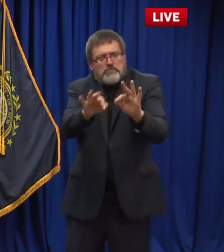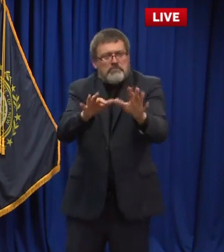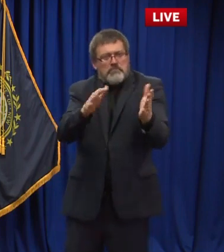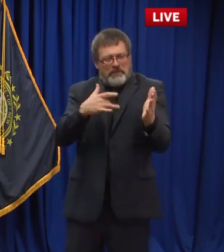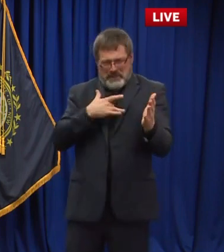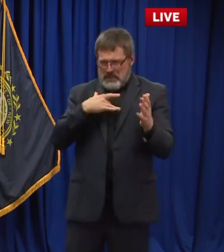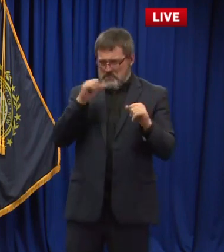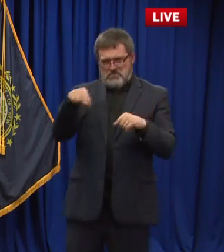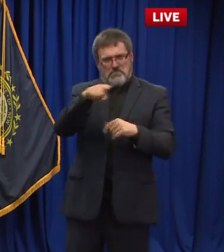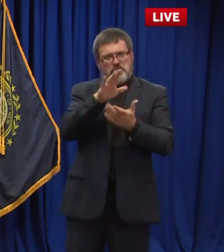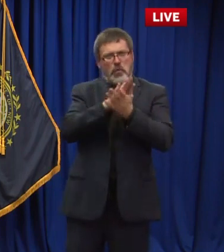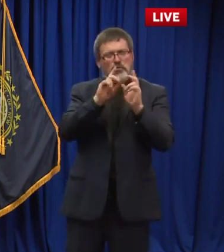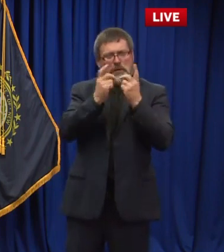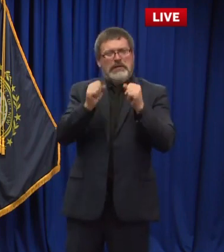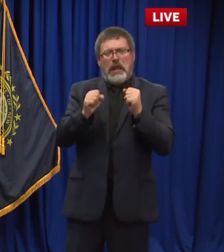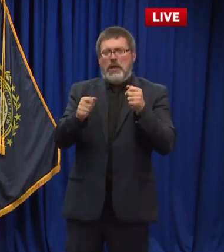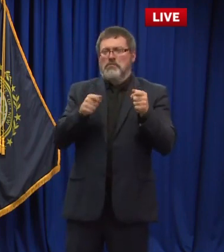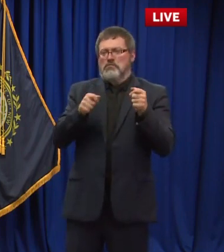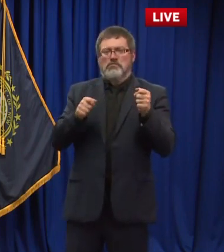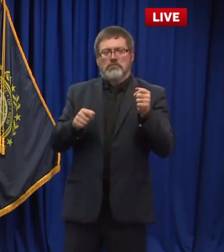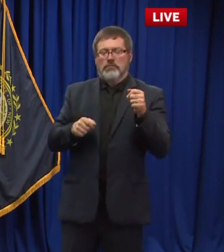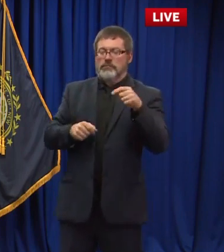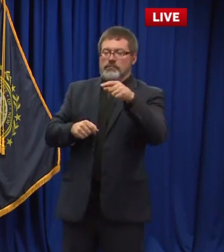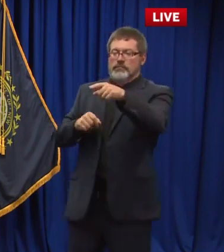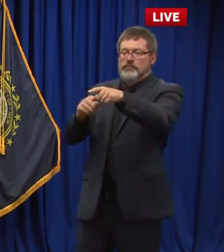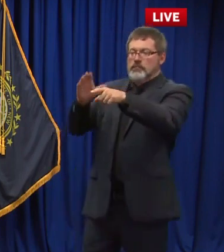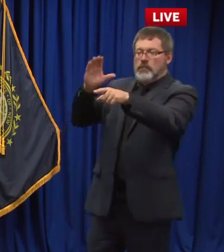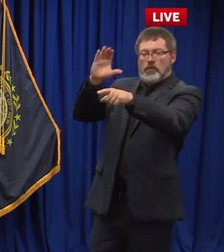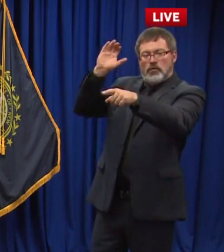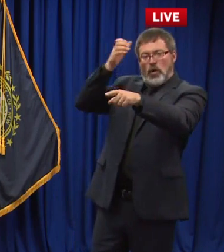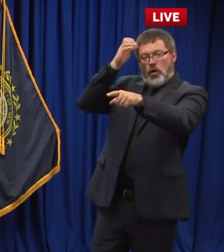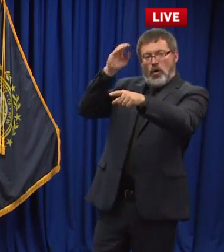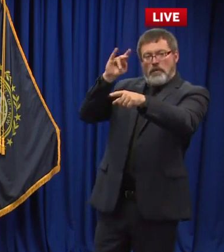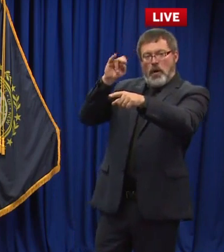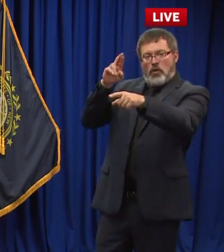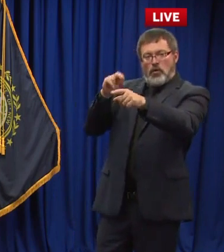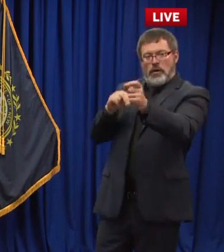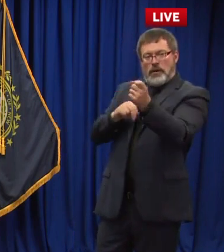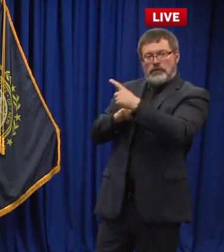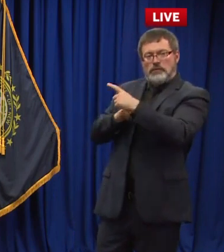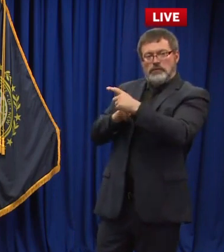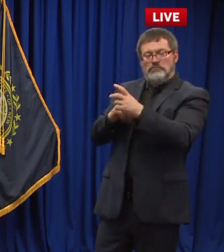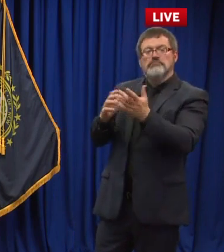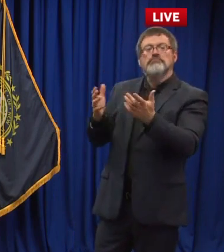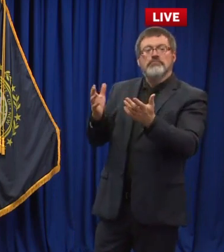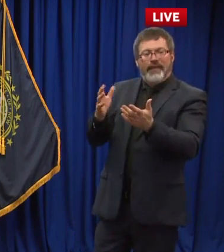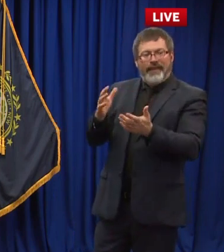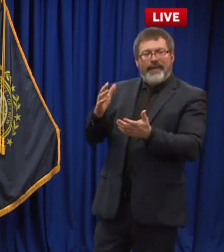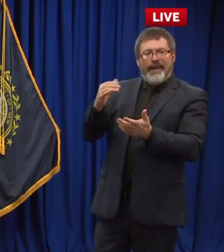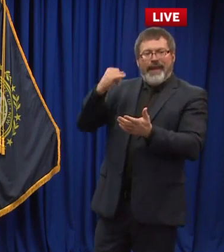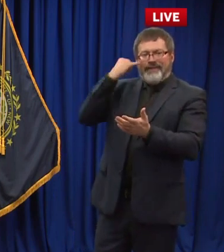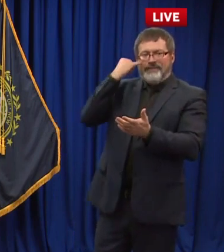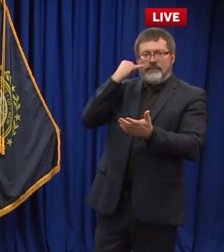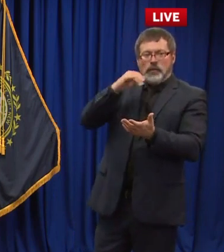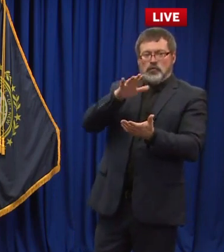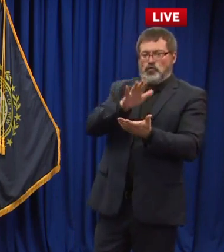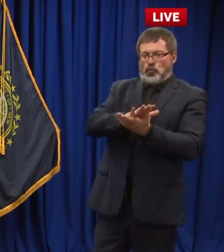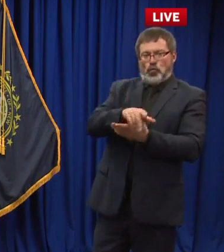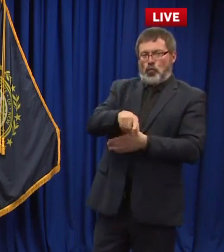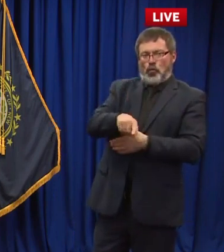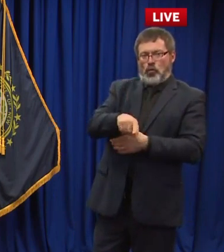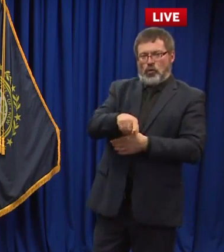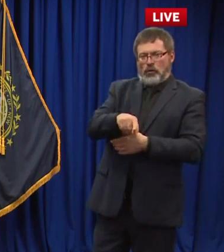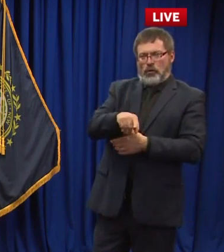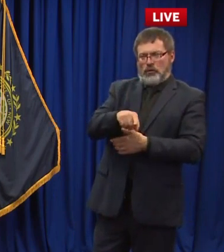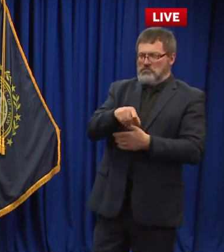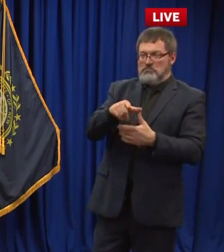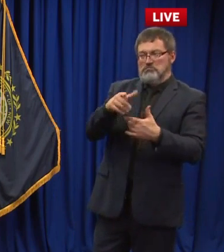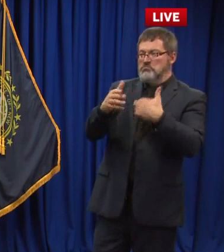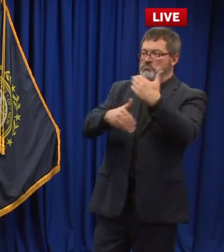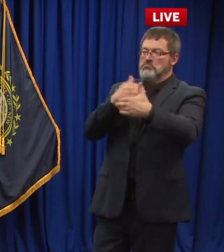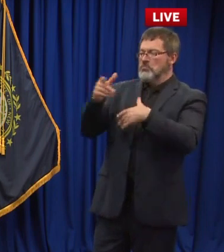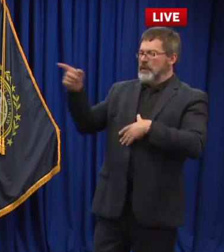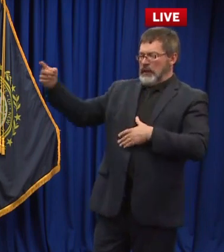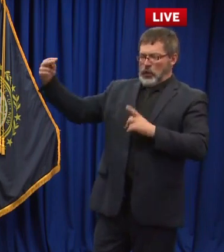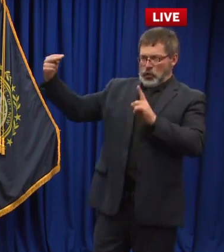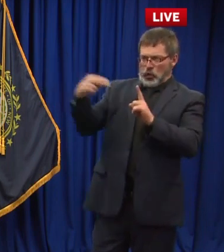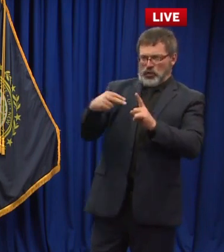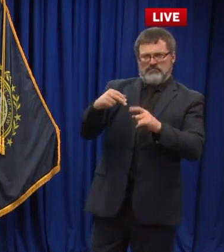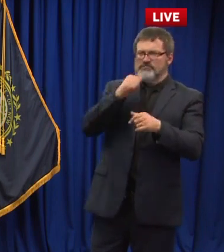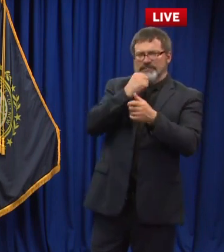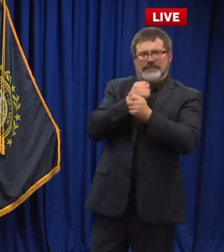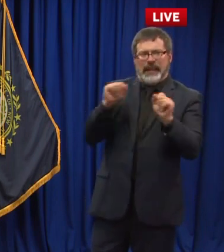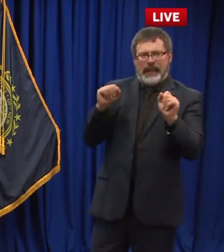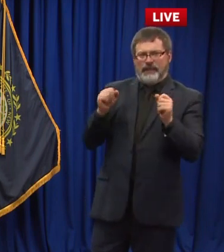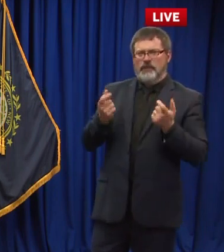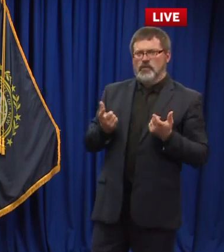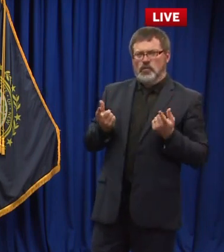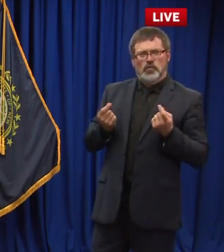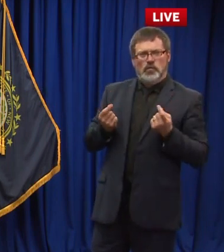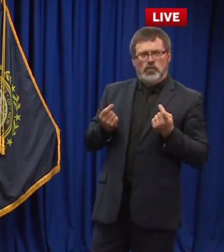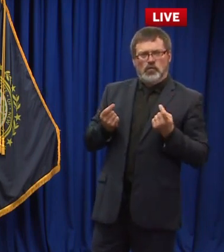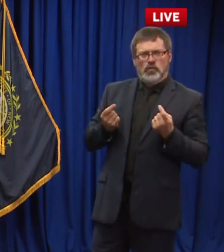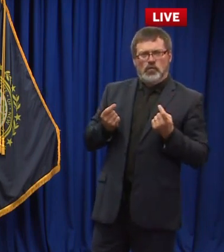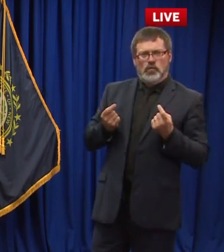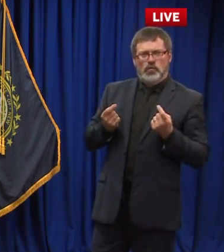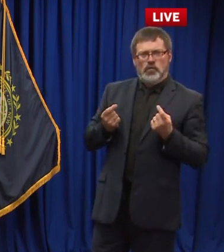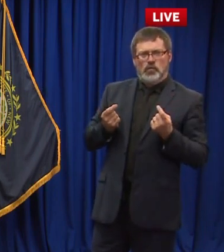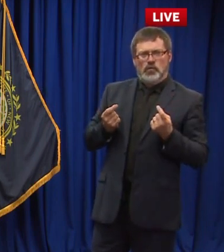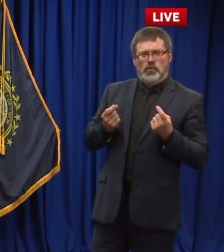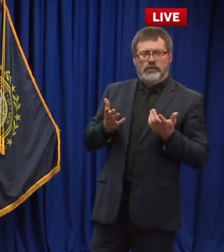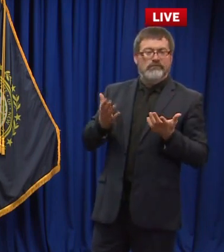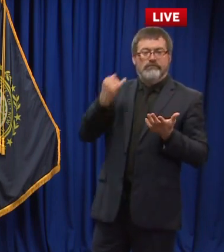FACE COVERING, D THINK THAT IS THE RIGHT THING TO DO?